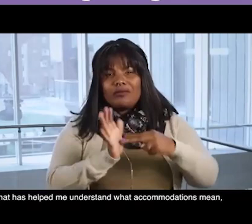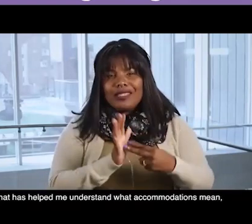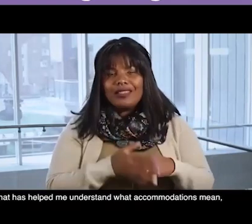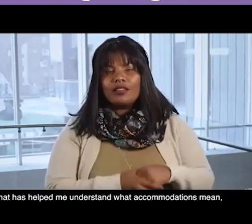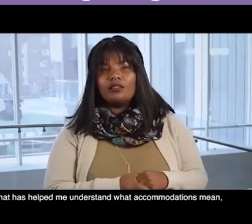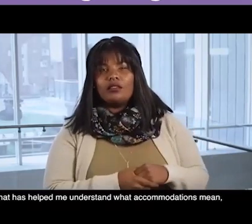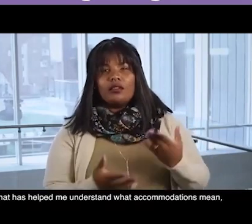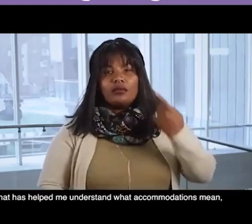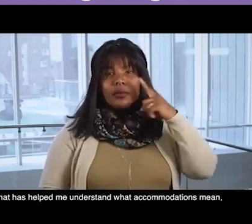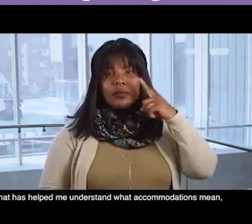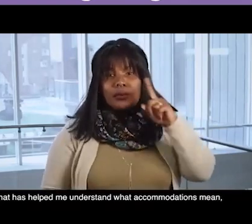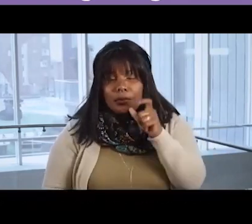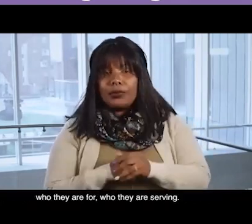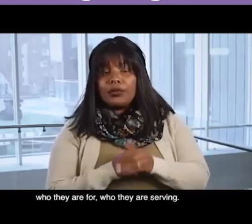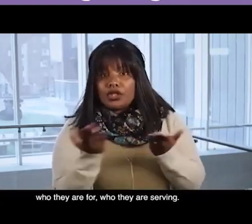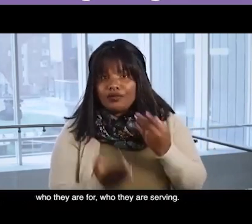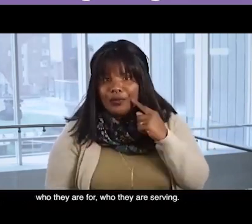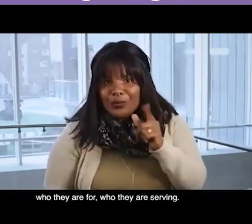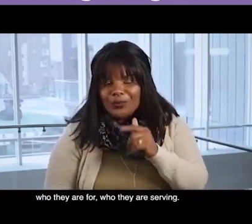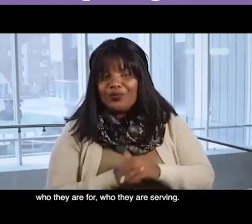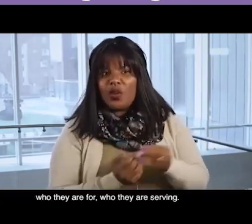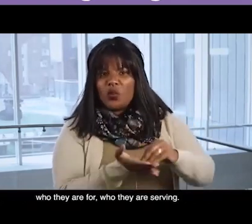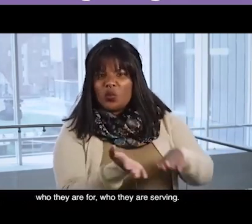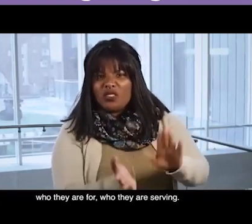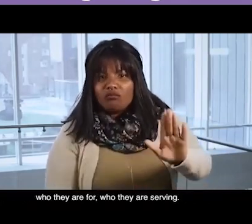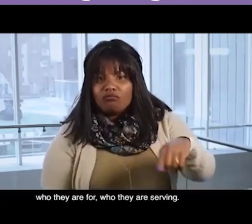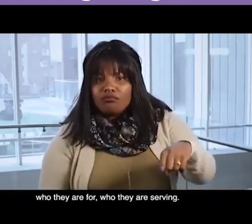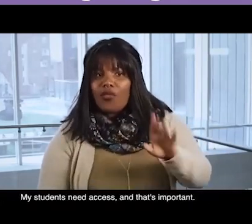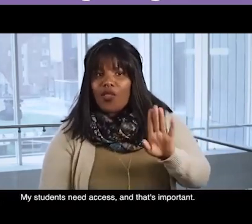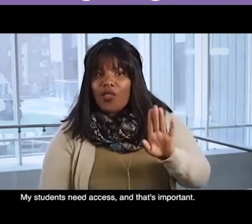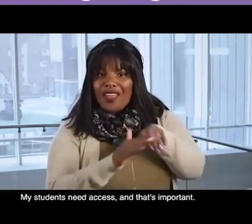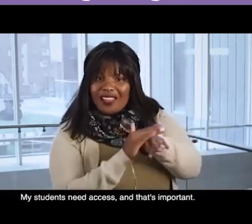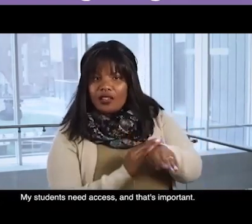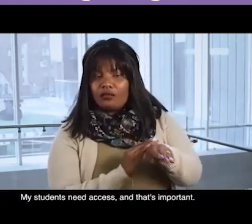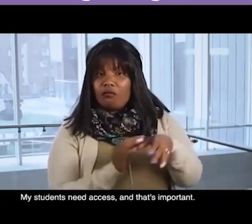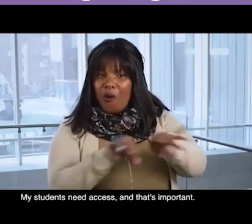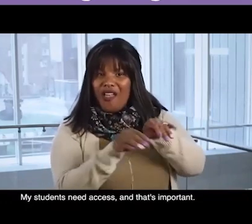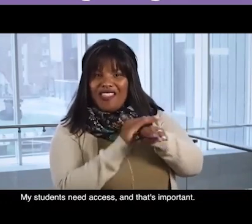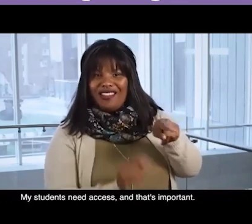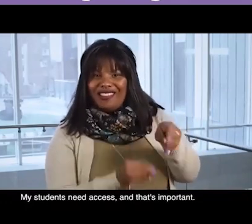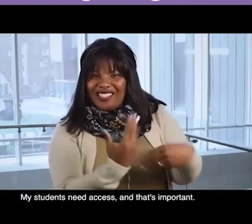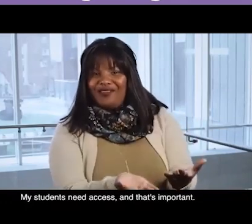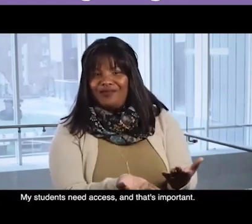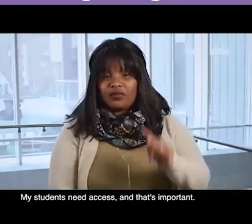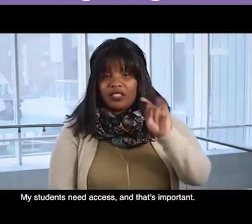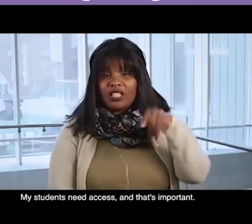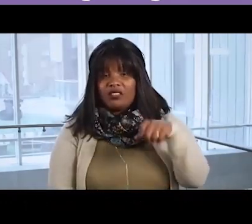accommodations mean, who they are for, who they are serving. And my students need access and that's important.